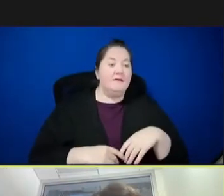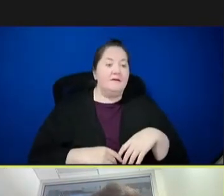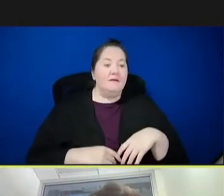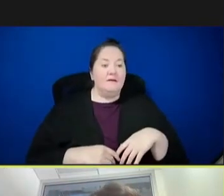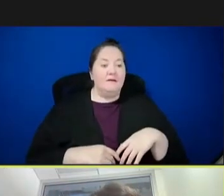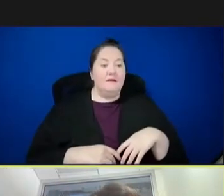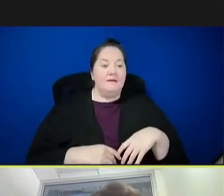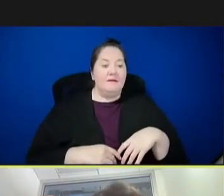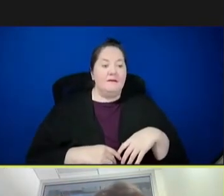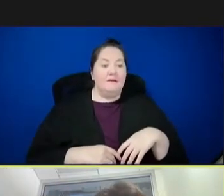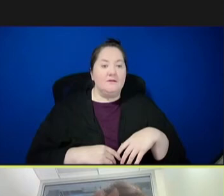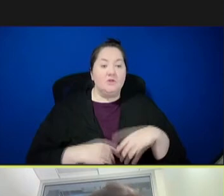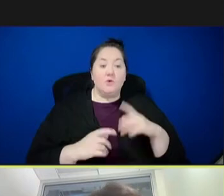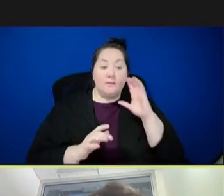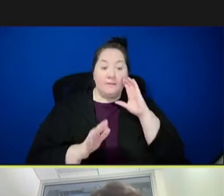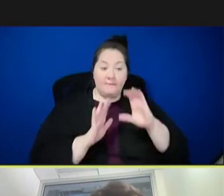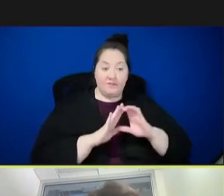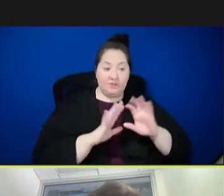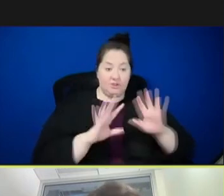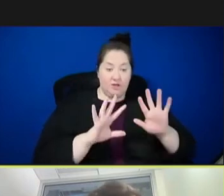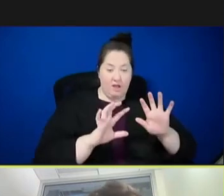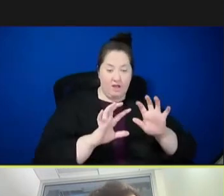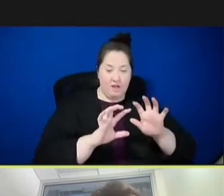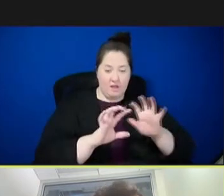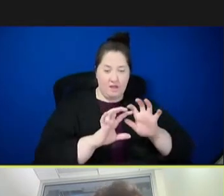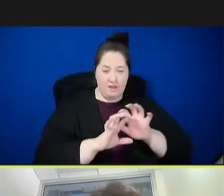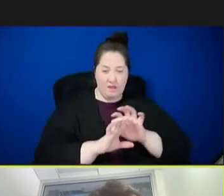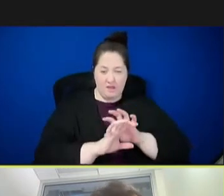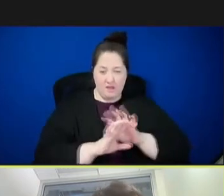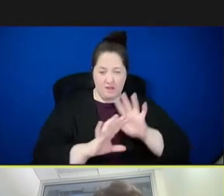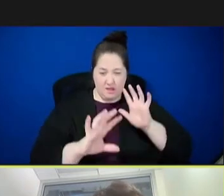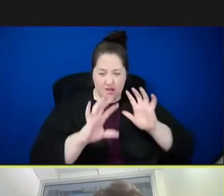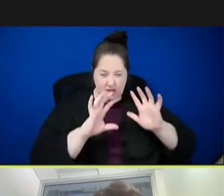reverse. You make it more staticky, more noisy, and then you're training the model to be able